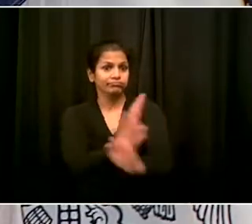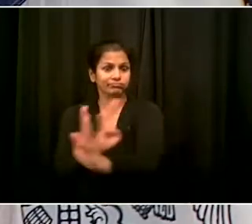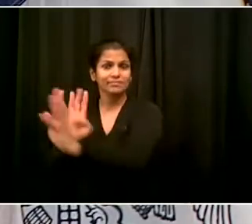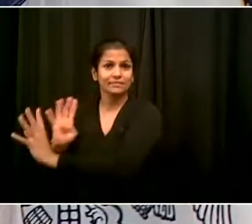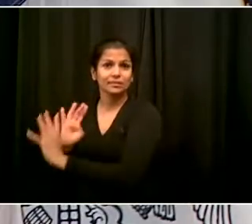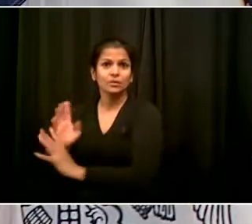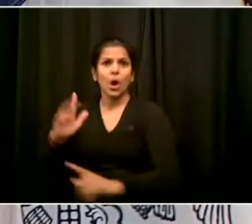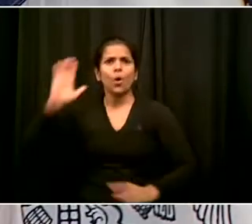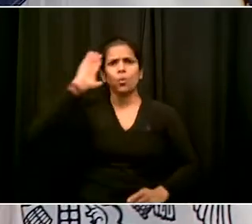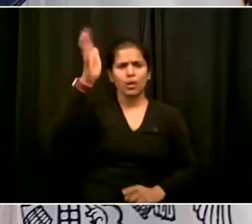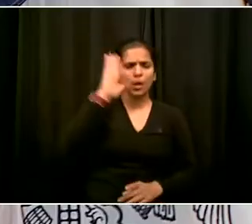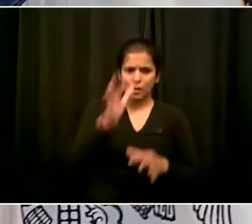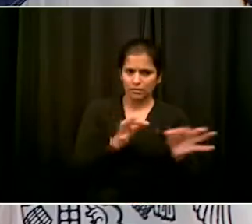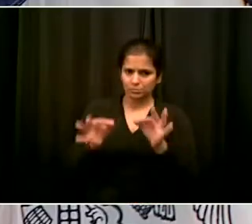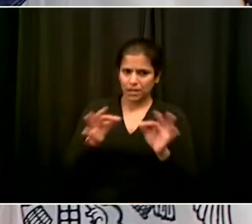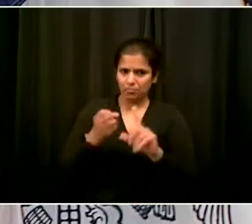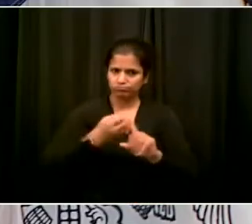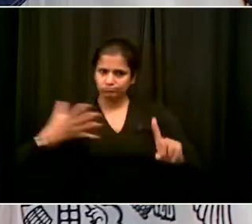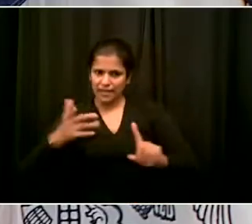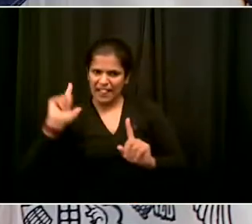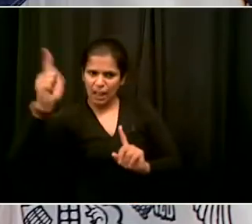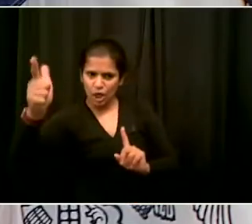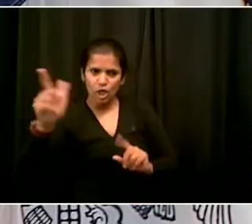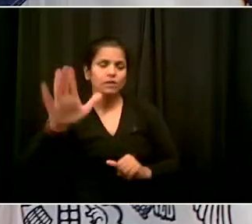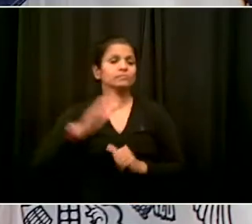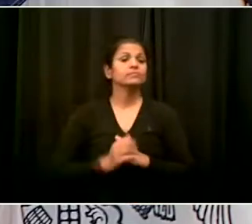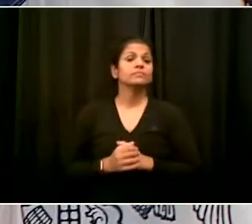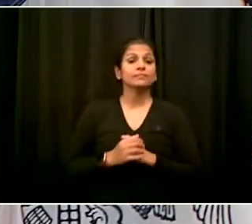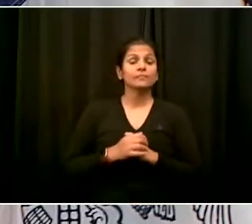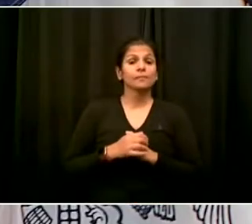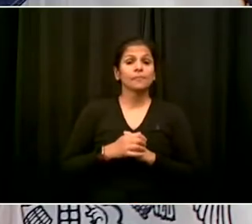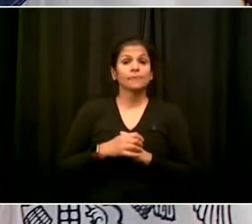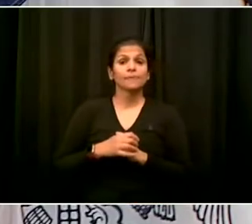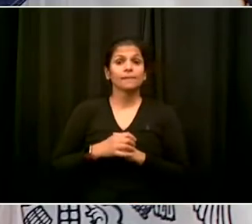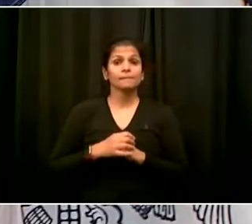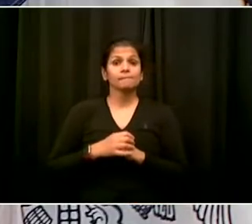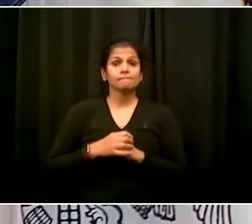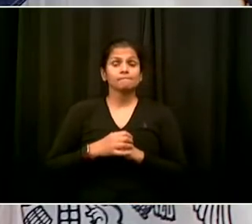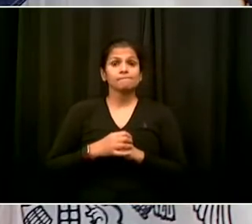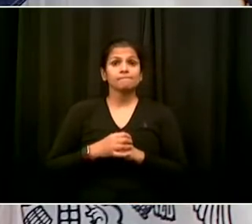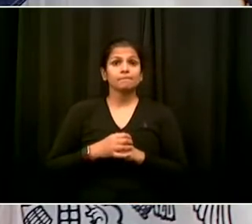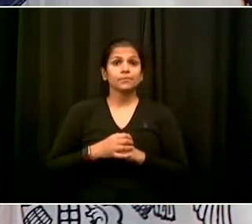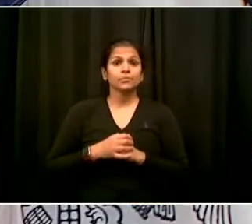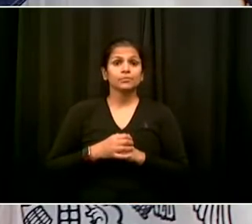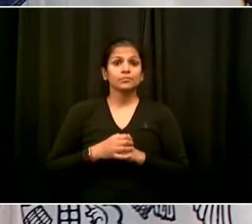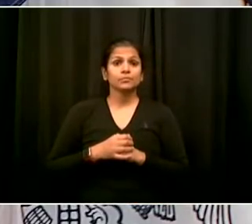EFFECTIVELY. BUT LET'S BE CLEAR. THIS WHOLE CRISIS HAS TAUGHT US